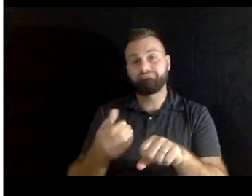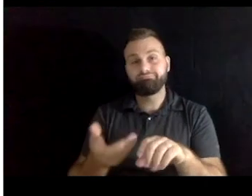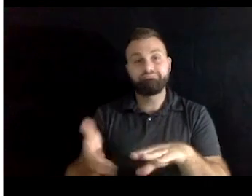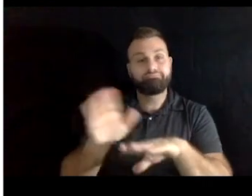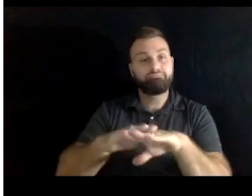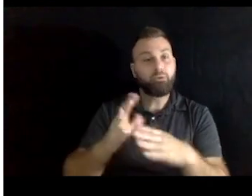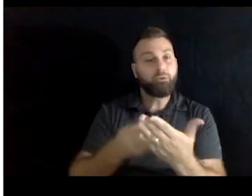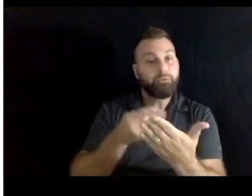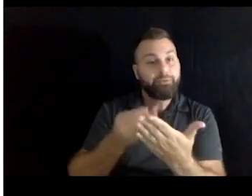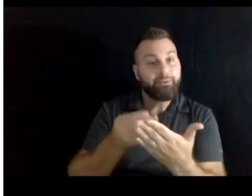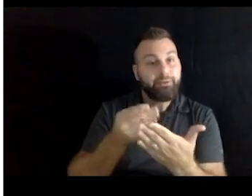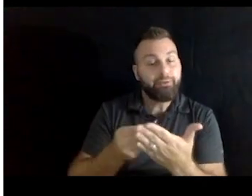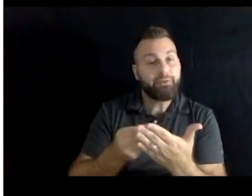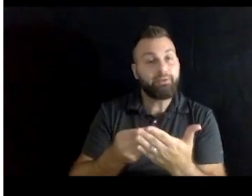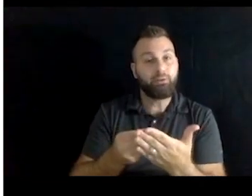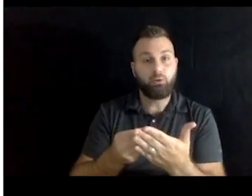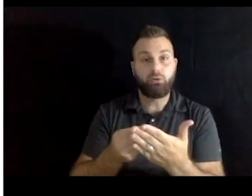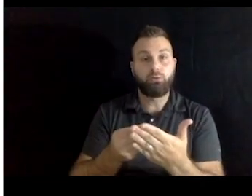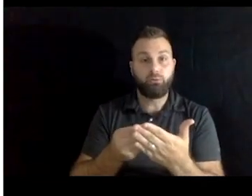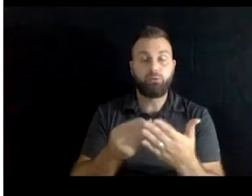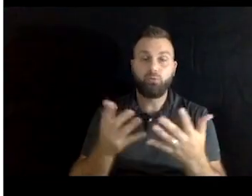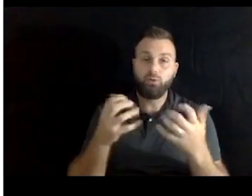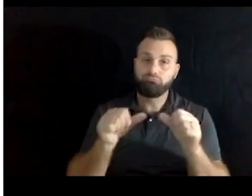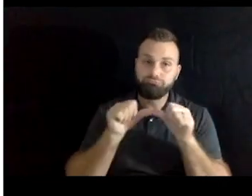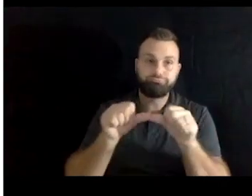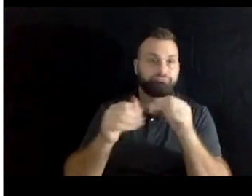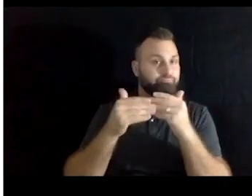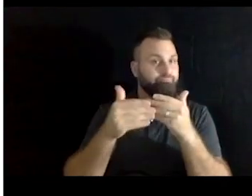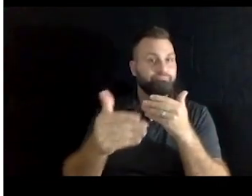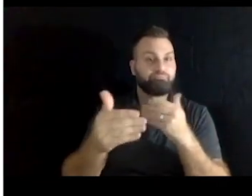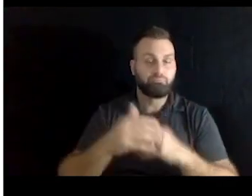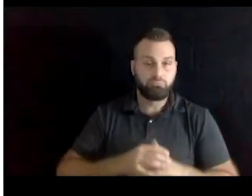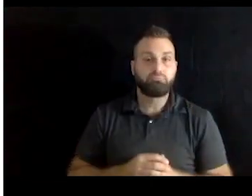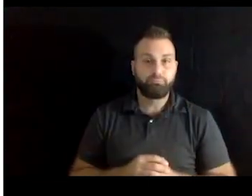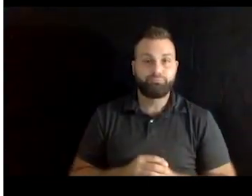We want to see substantive increases in earnings. OK,